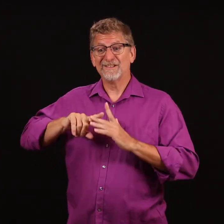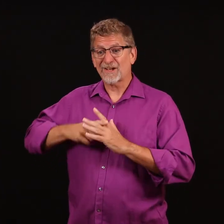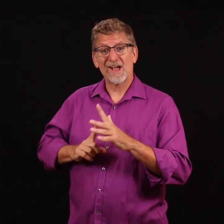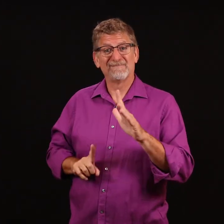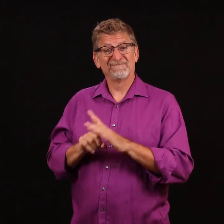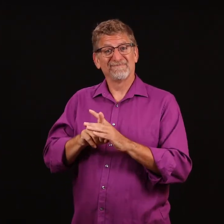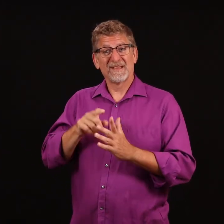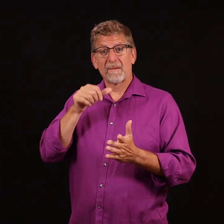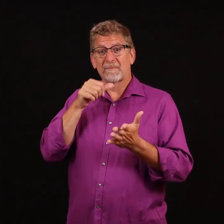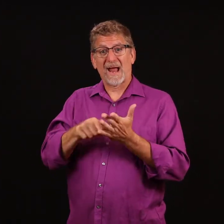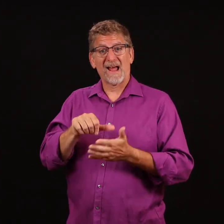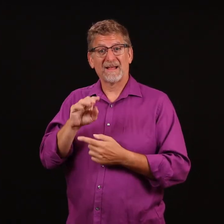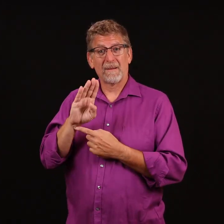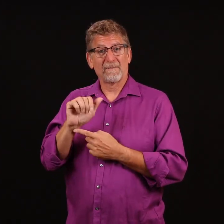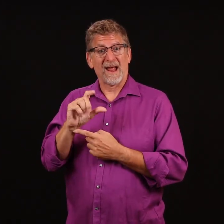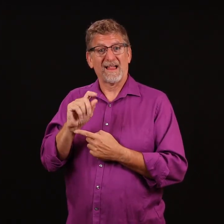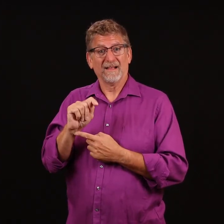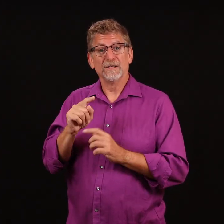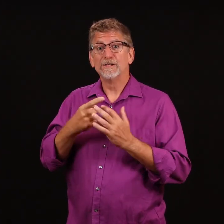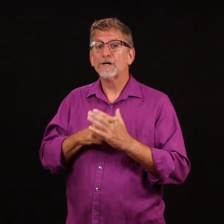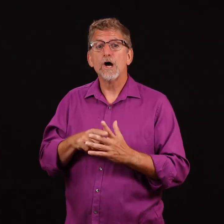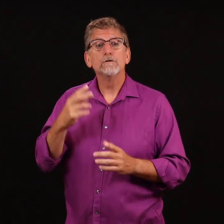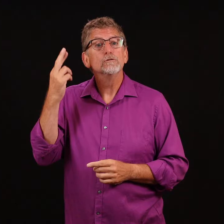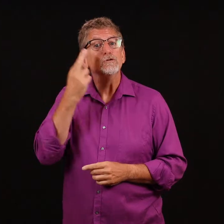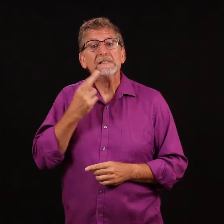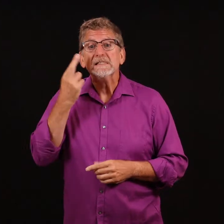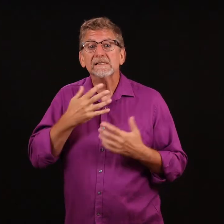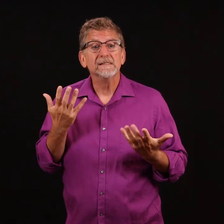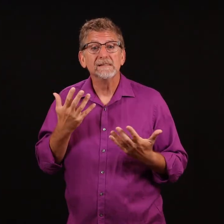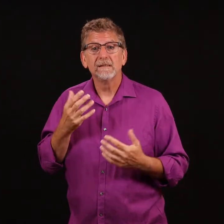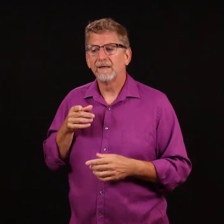The reason this process was started is because people